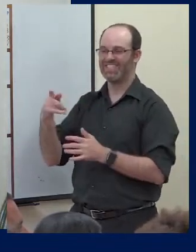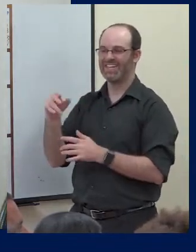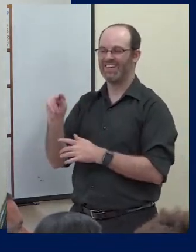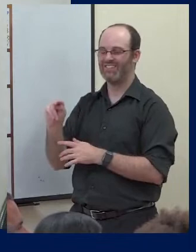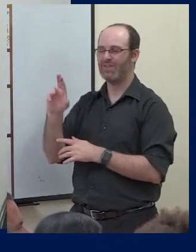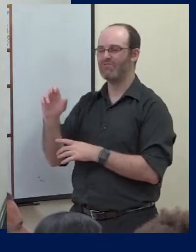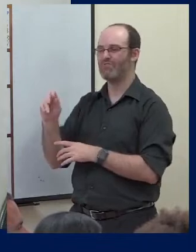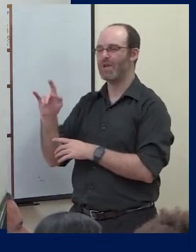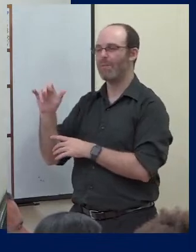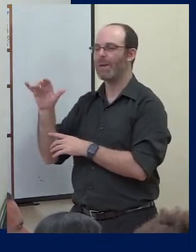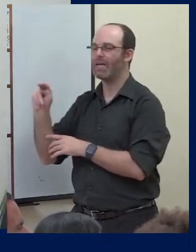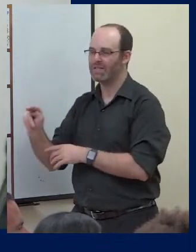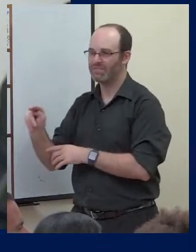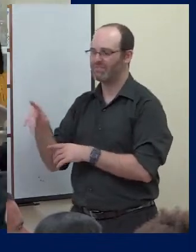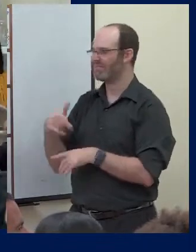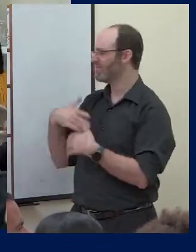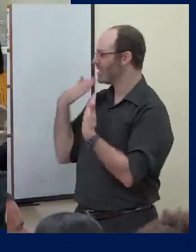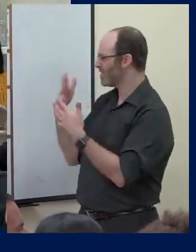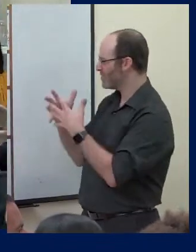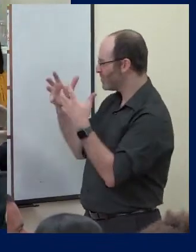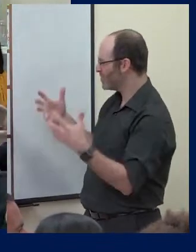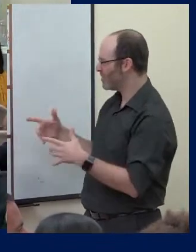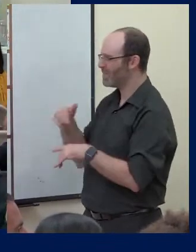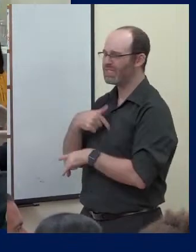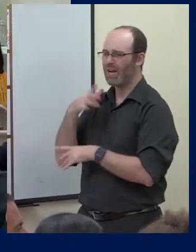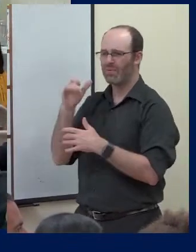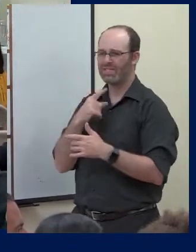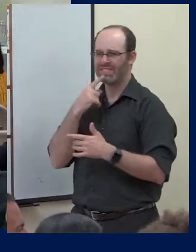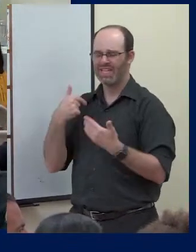thank you so much and I have to say it has been such a pleasure to be able to be